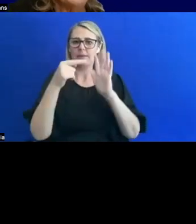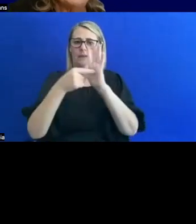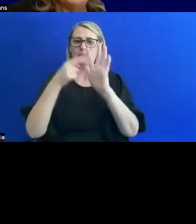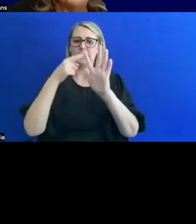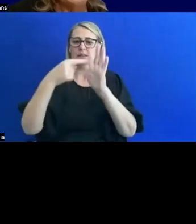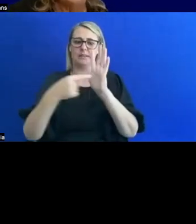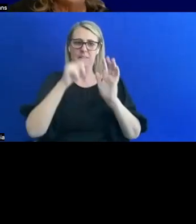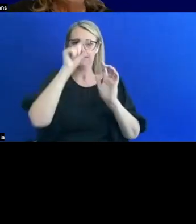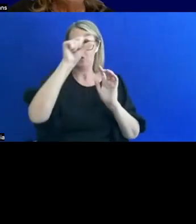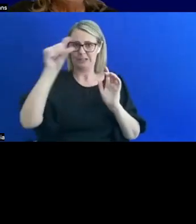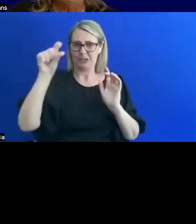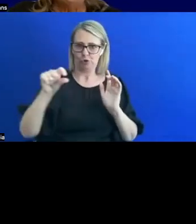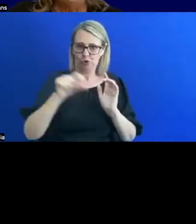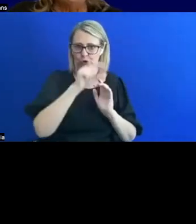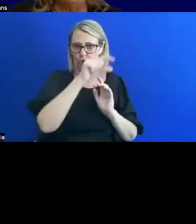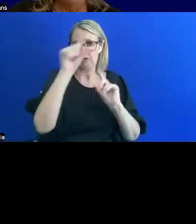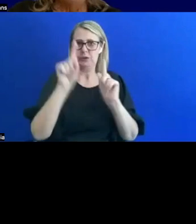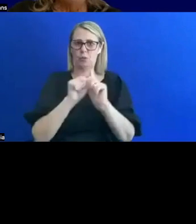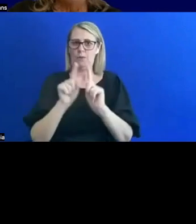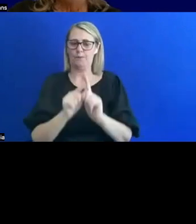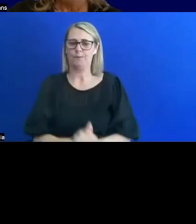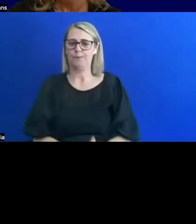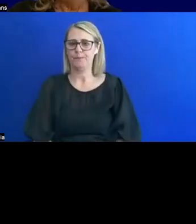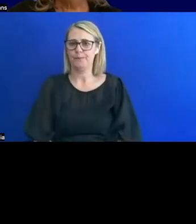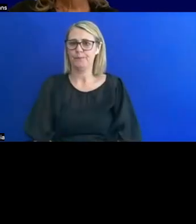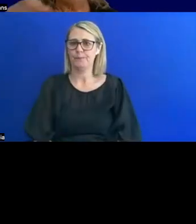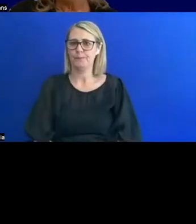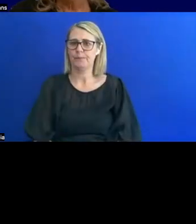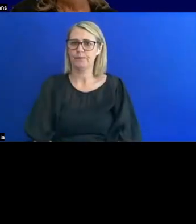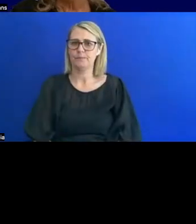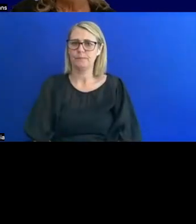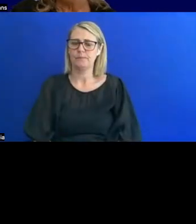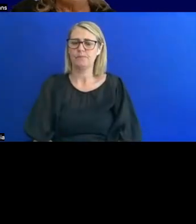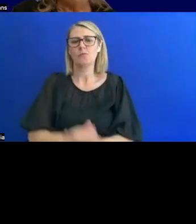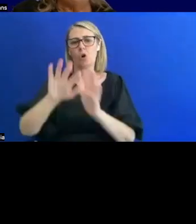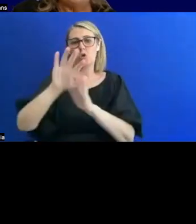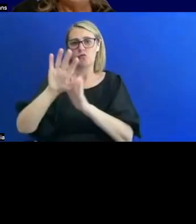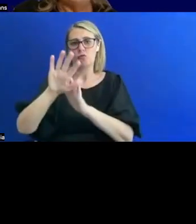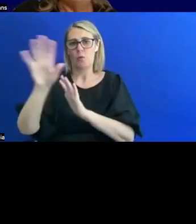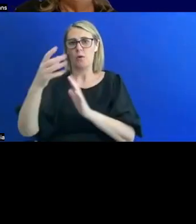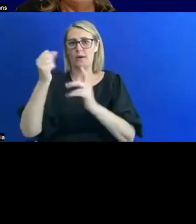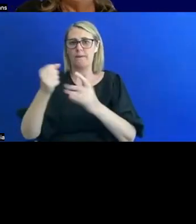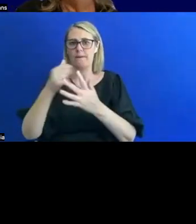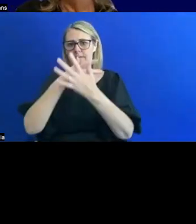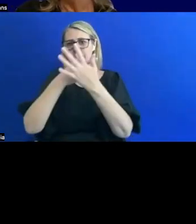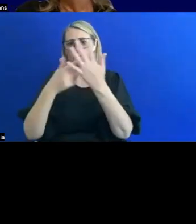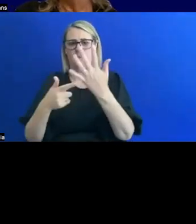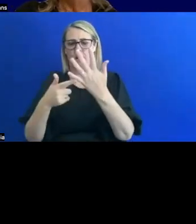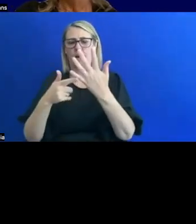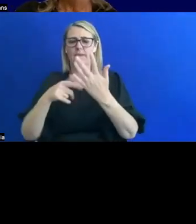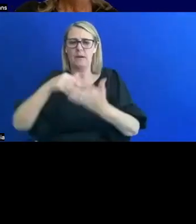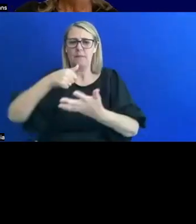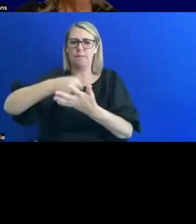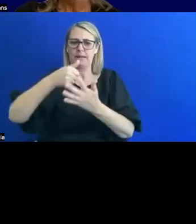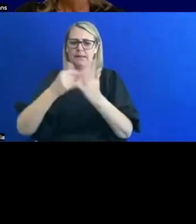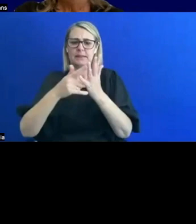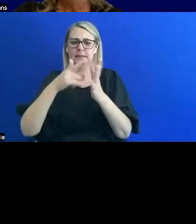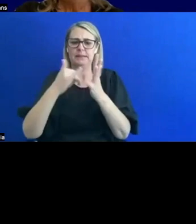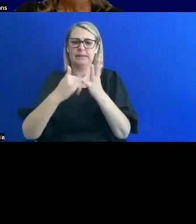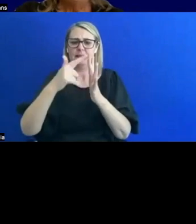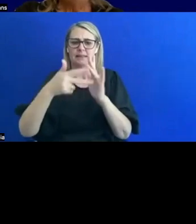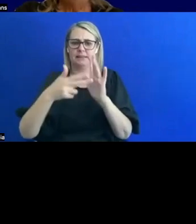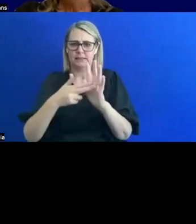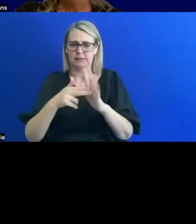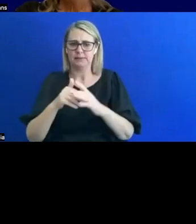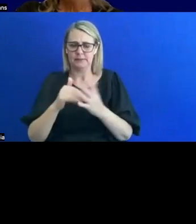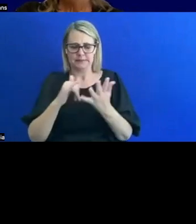the eight senses. On the right we have the five basic external sensory systems visual,